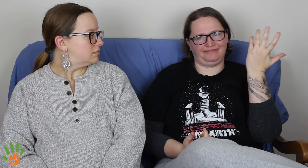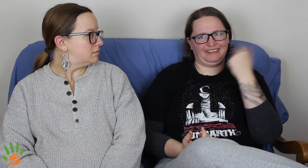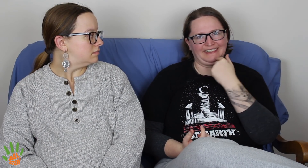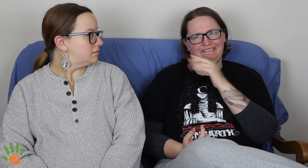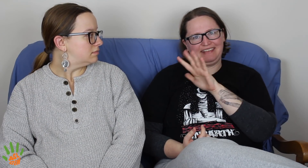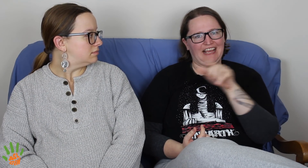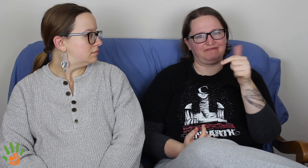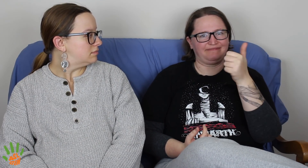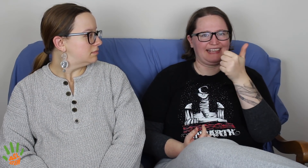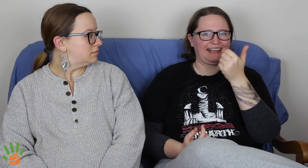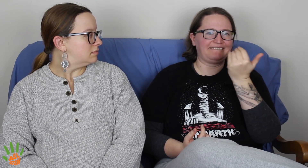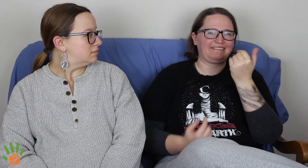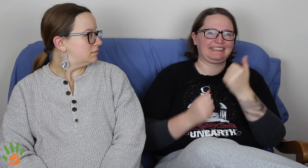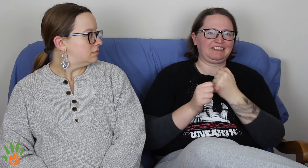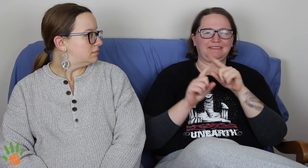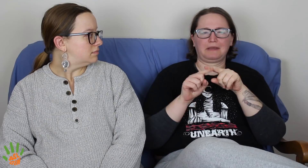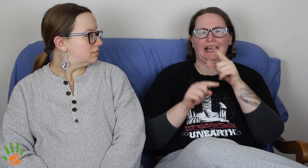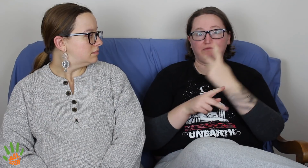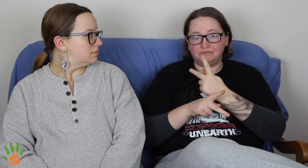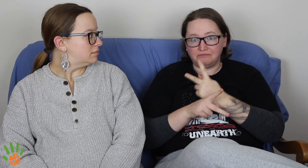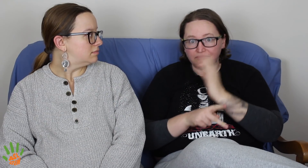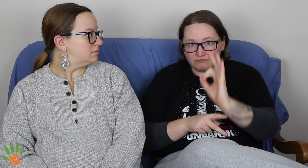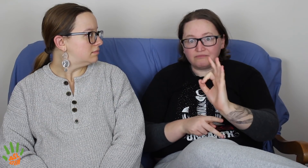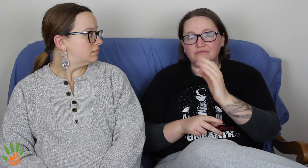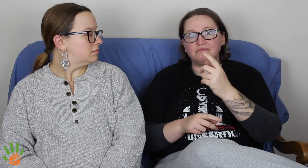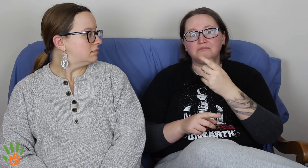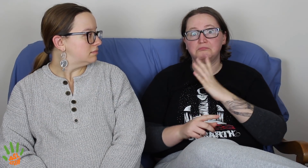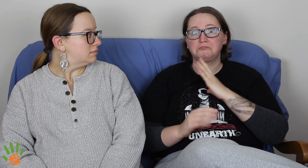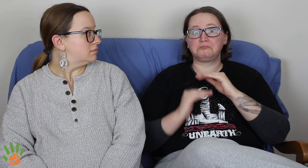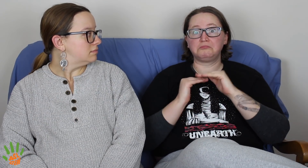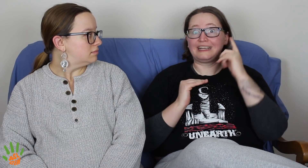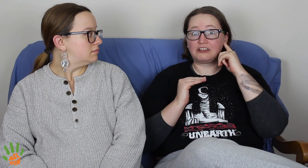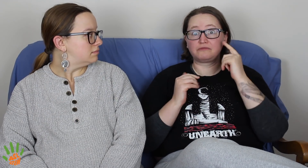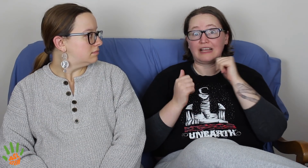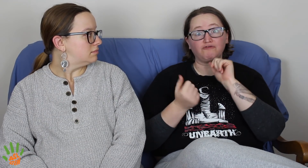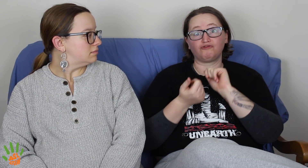5 - 10, maybe even 15 years, if you take care of them really, really well.